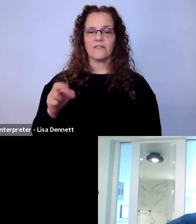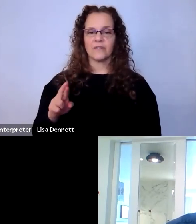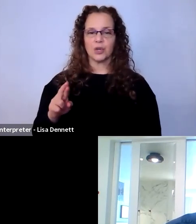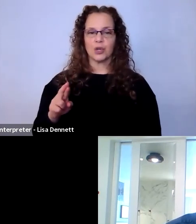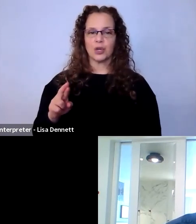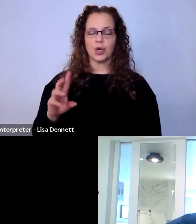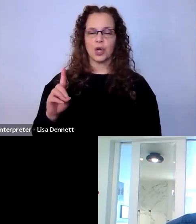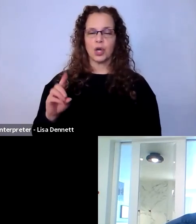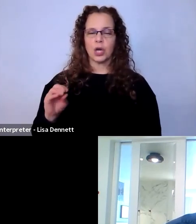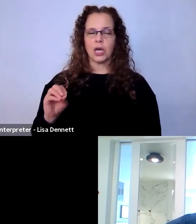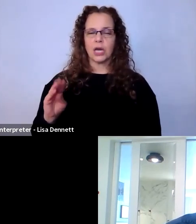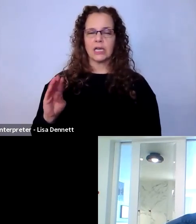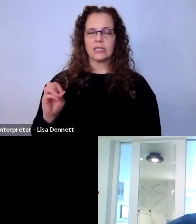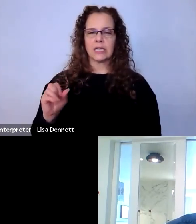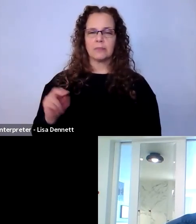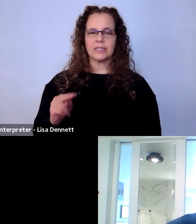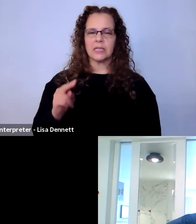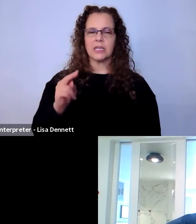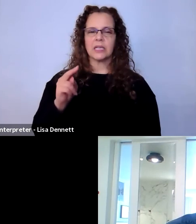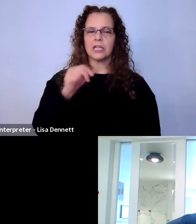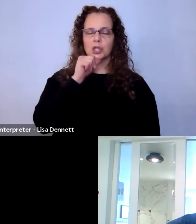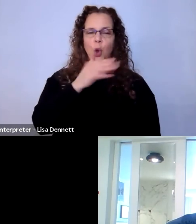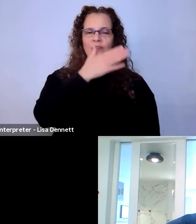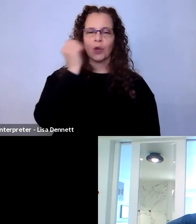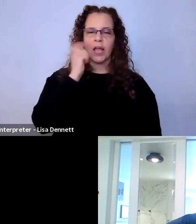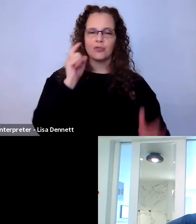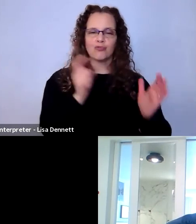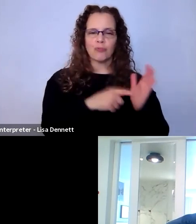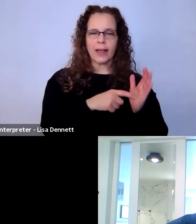in you, I, you see, and do it and norm comes from as or as.